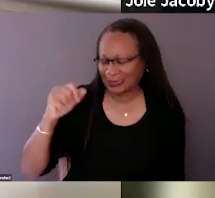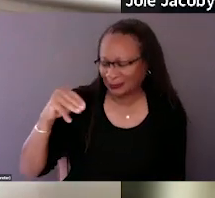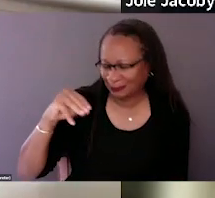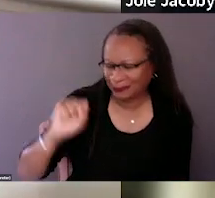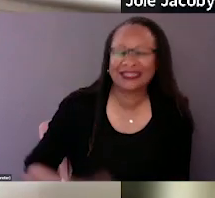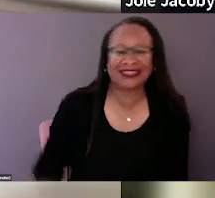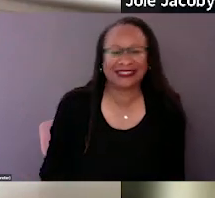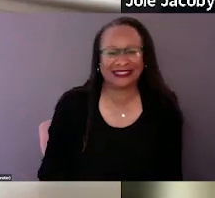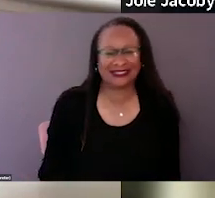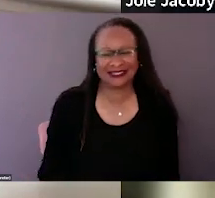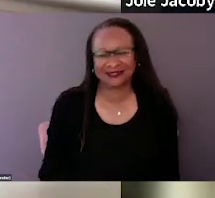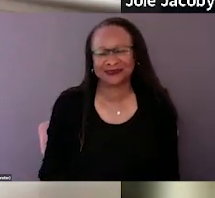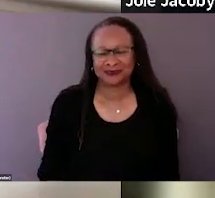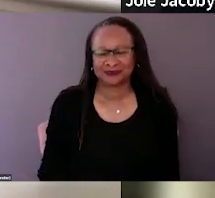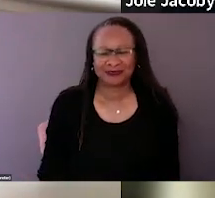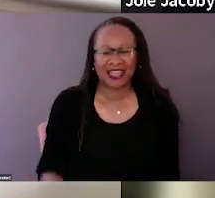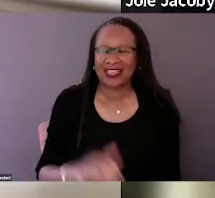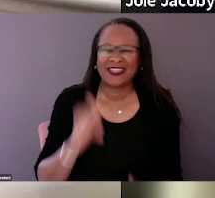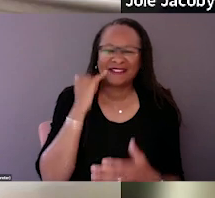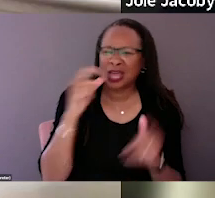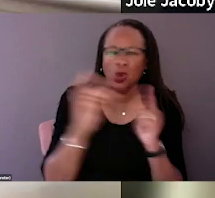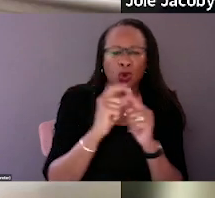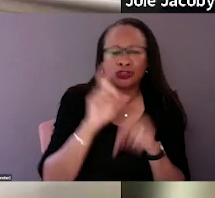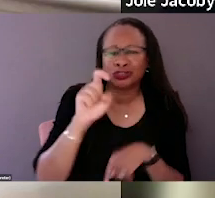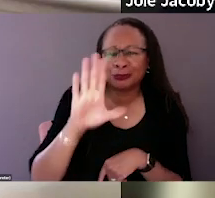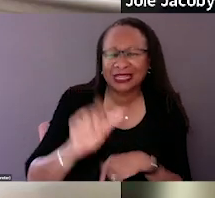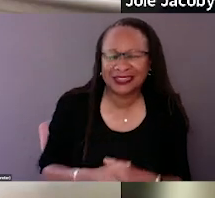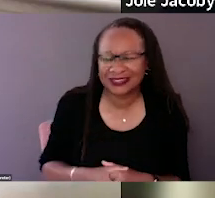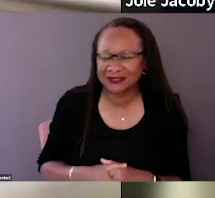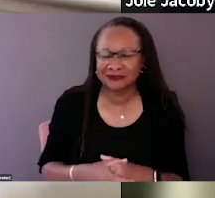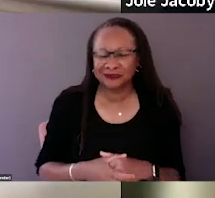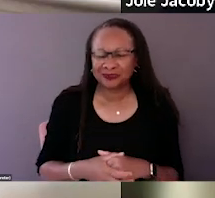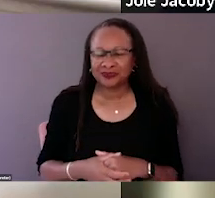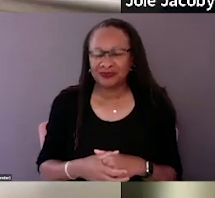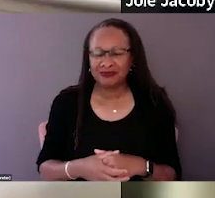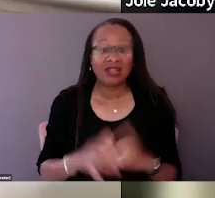If that's not a word, it should be. It should be. - Absolutely. We made it a word today. - Right here.